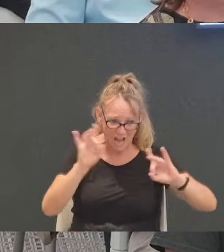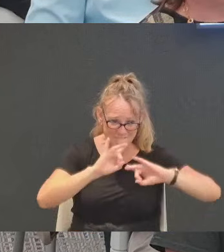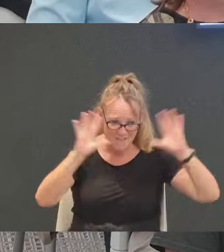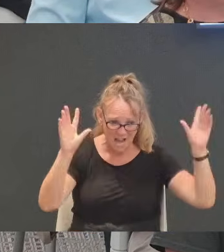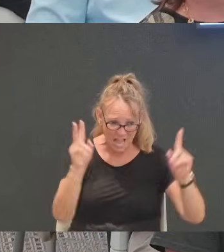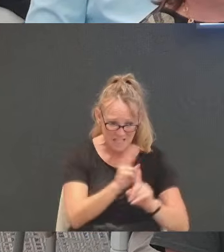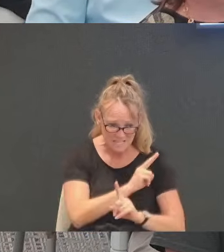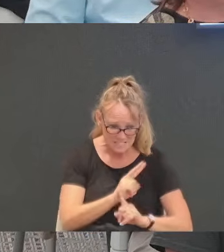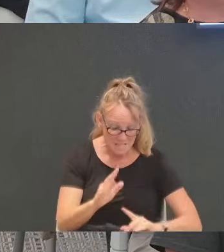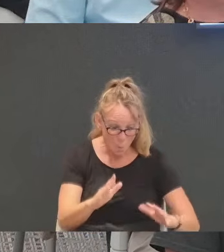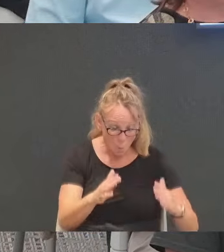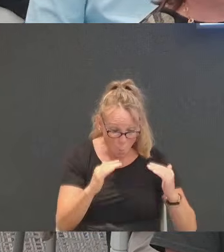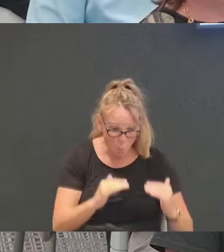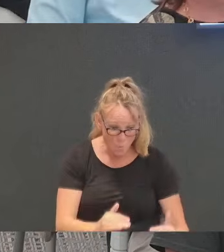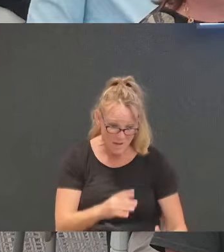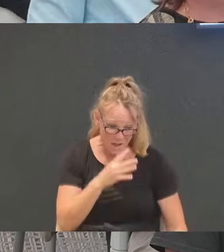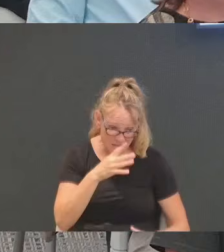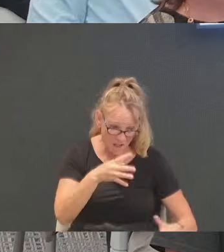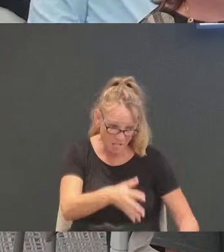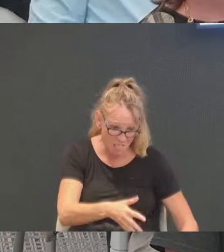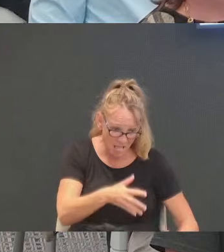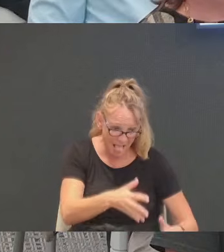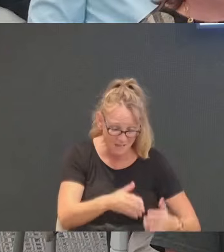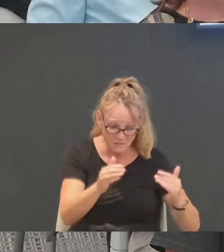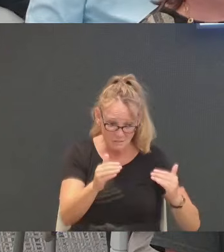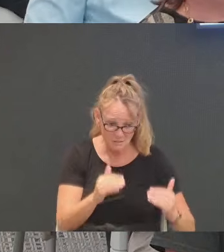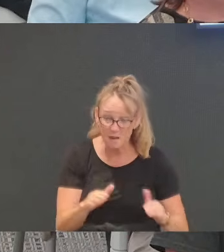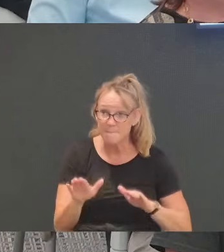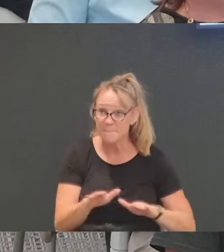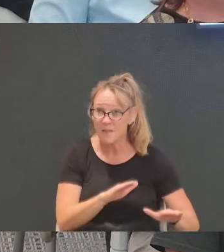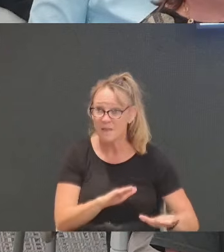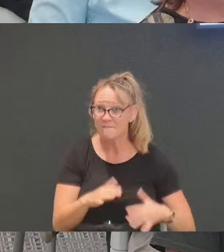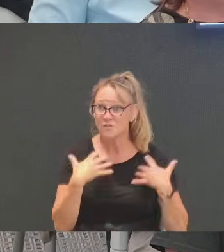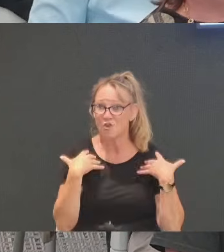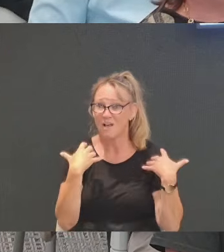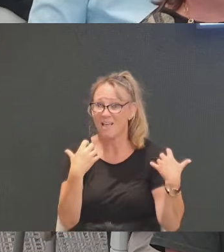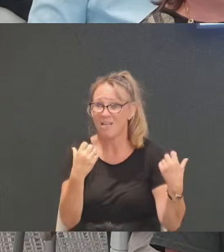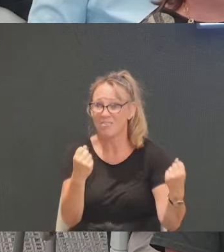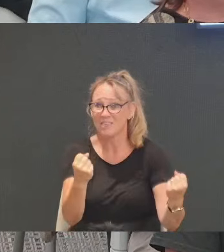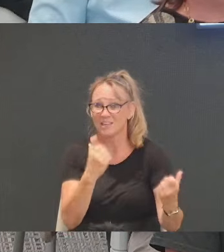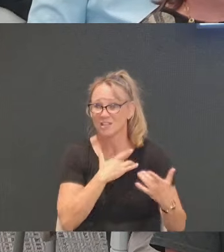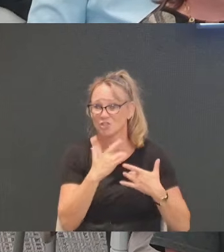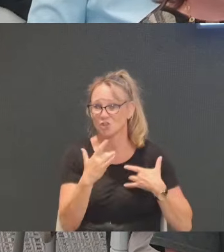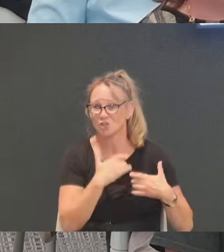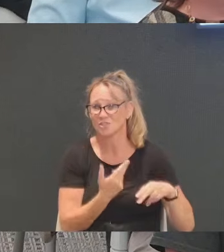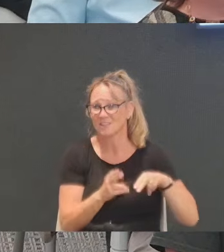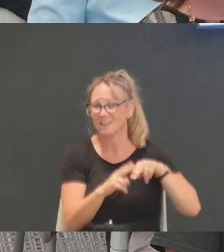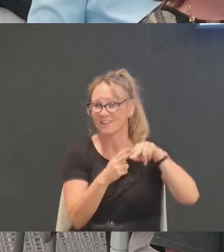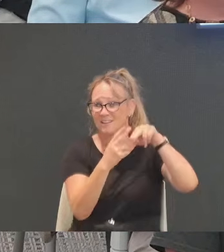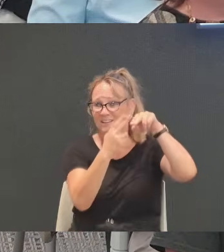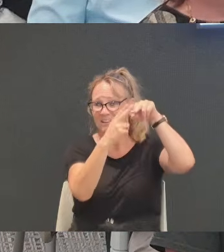more neglect, more behavioral health concerns than we've ever seen. We know children who grow up in